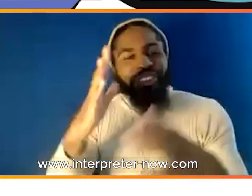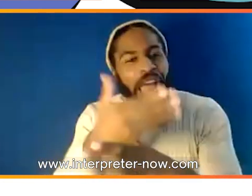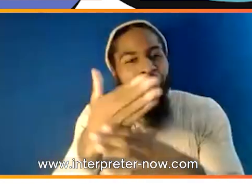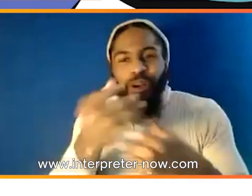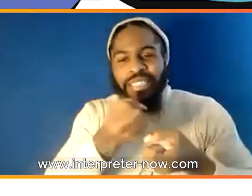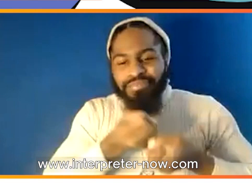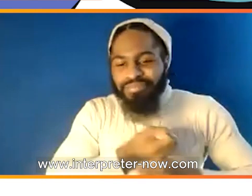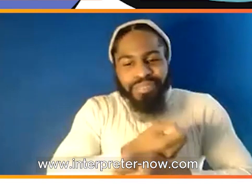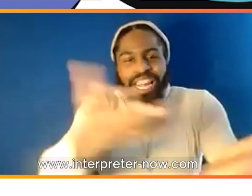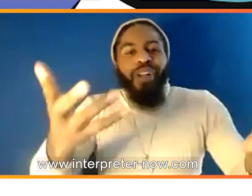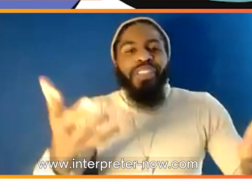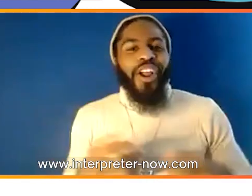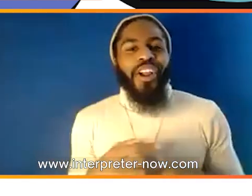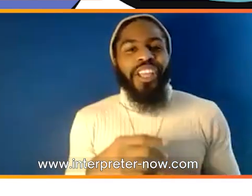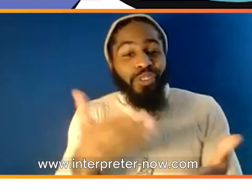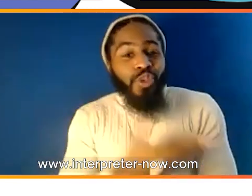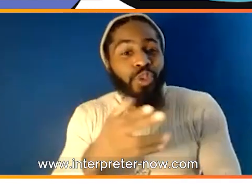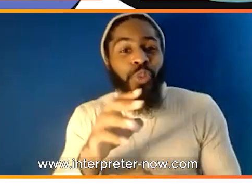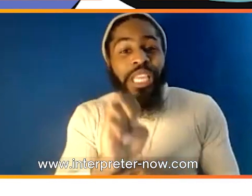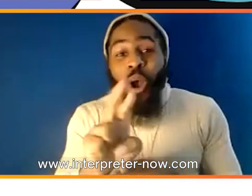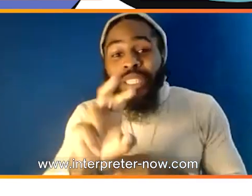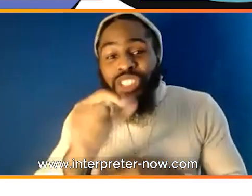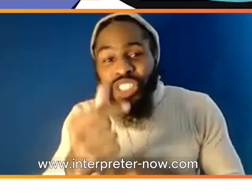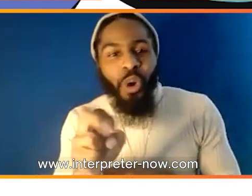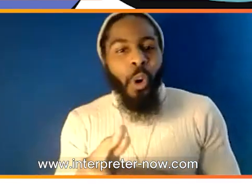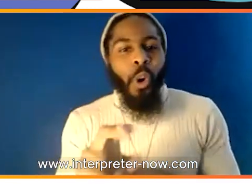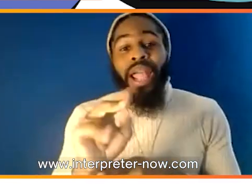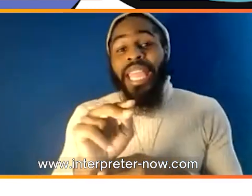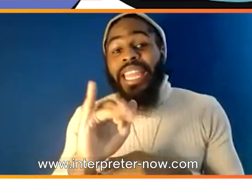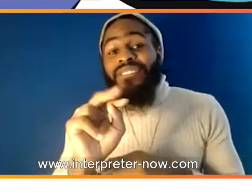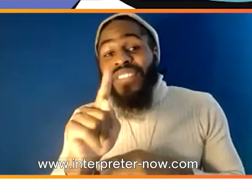ERG or affinity group or whatever you want to call them, life groups, I didn't know what